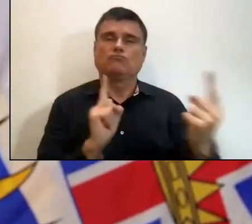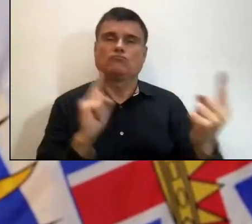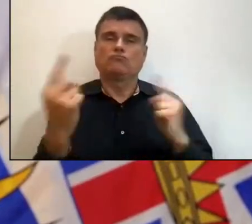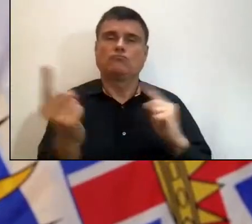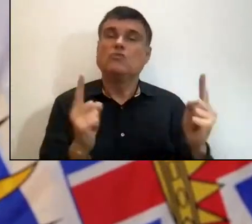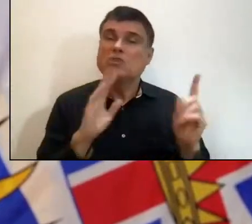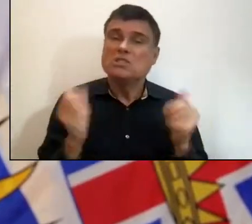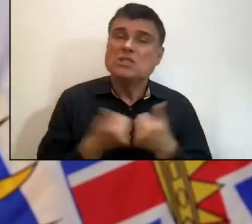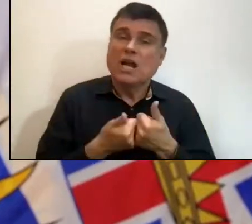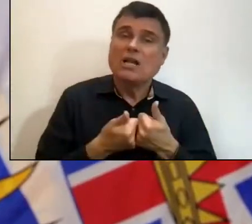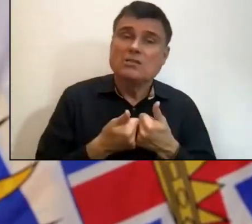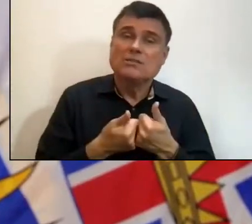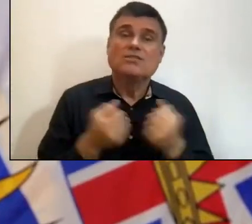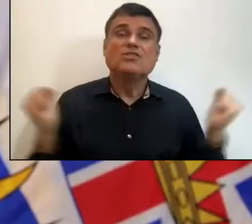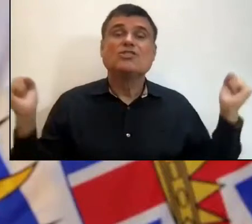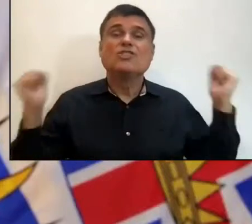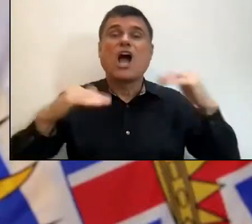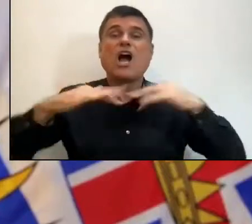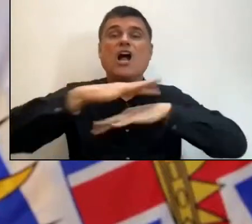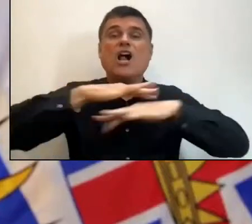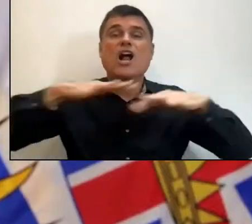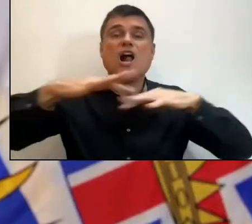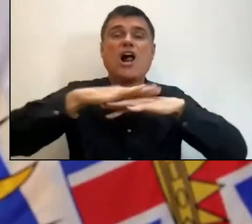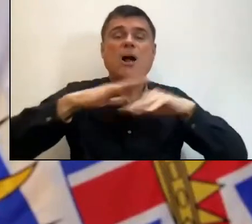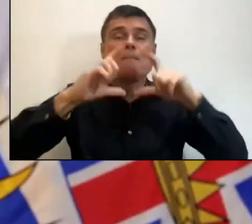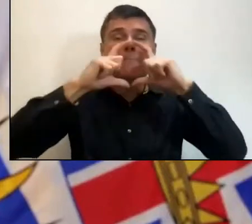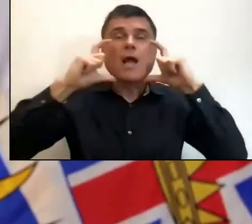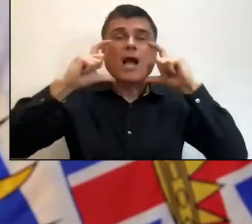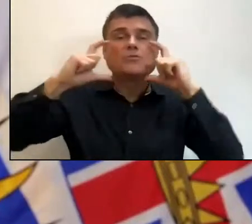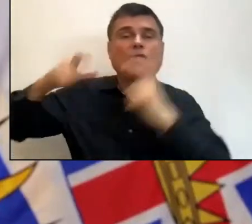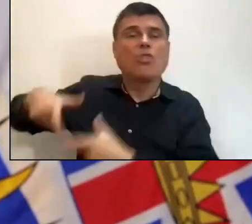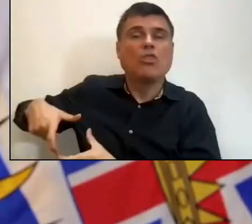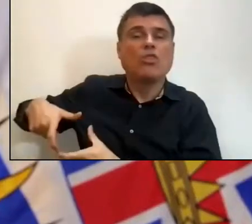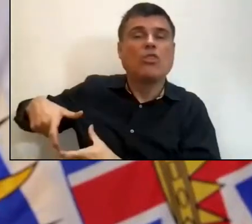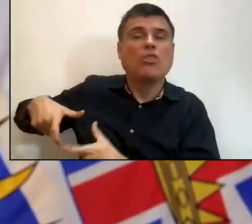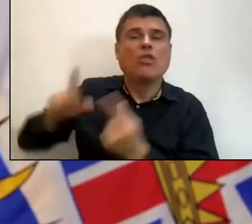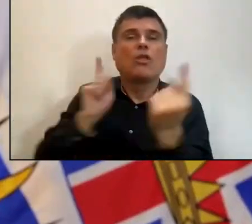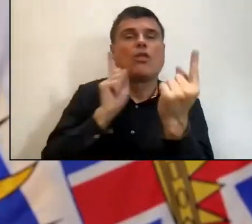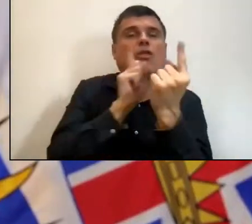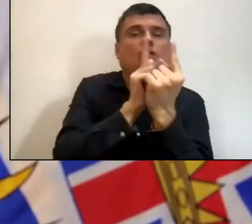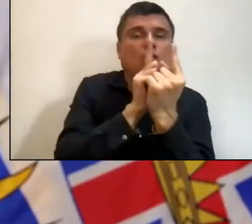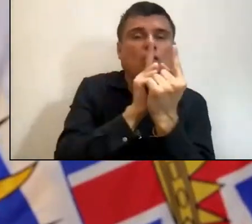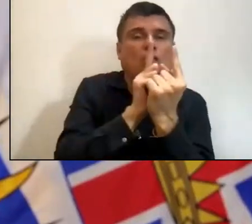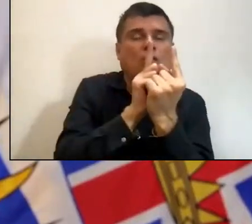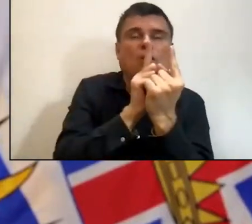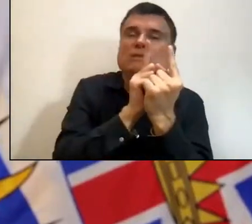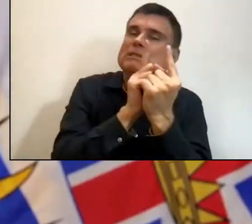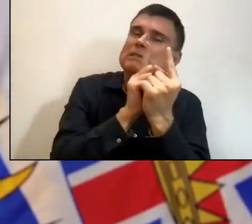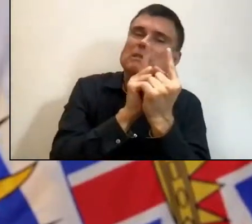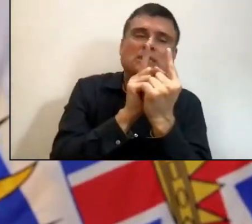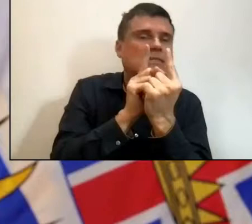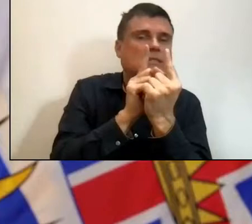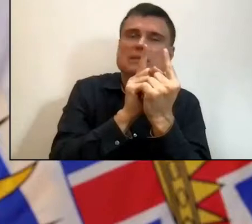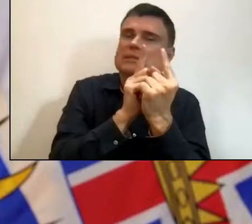get close to each other and that's important, too. Recognizing that if you have people in your household that